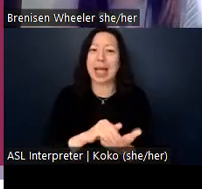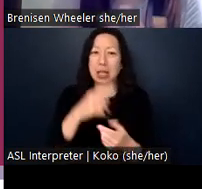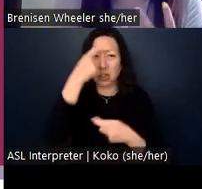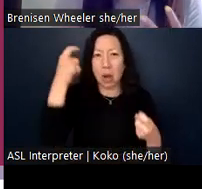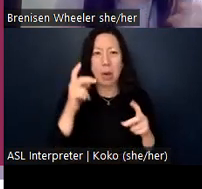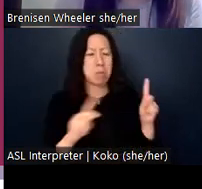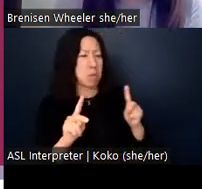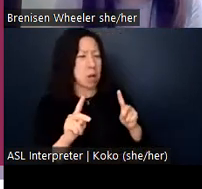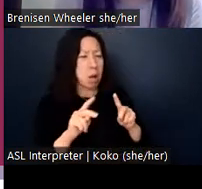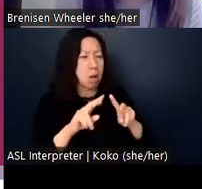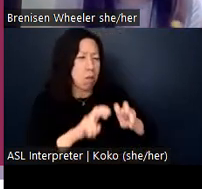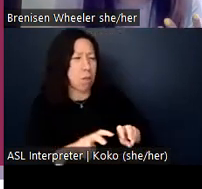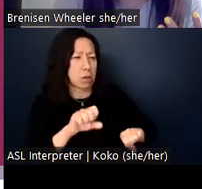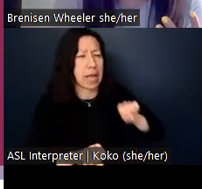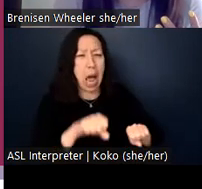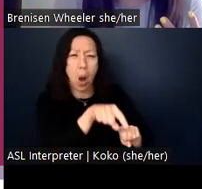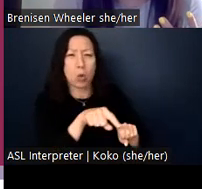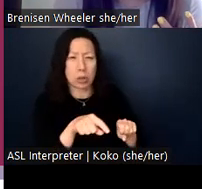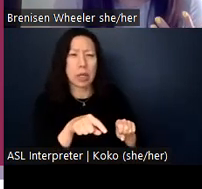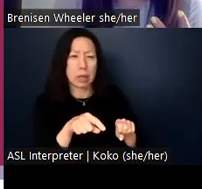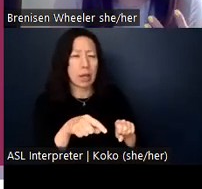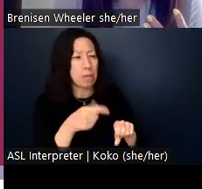and it can be really triggering for people to have to go through that.